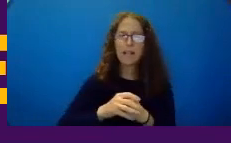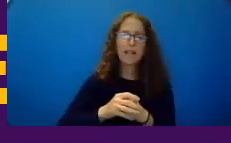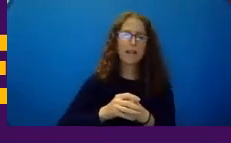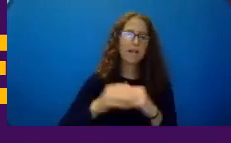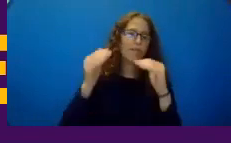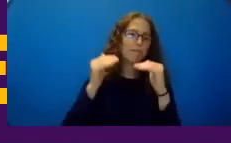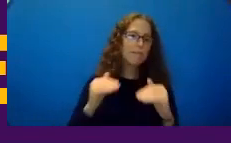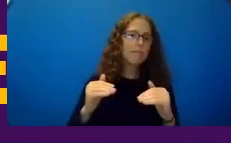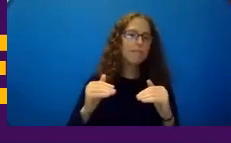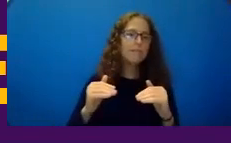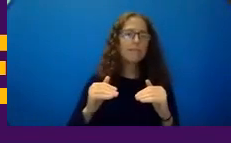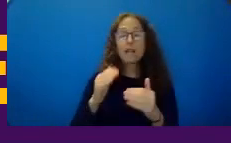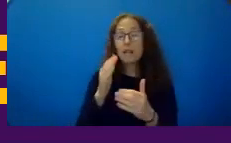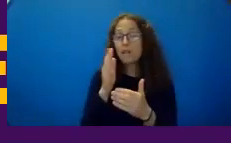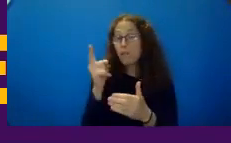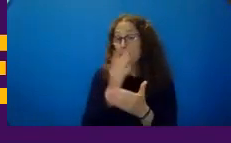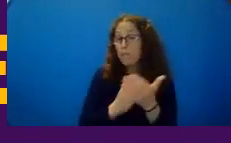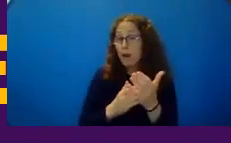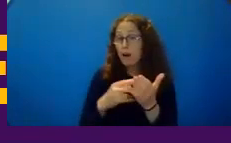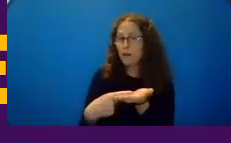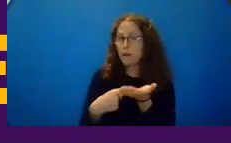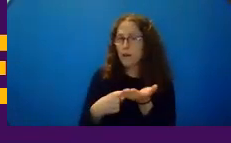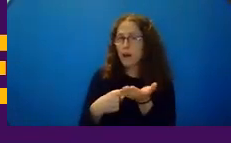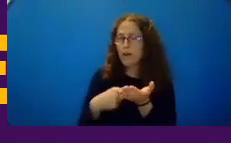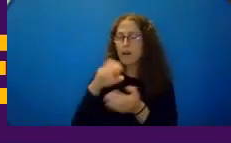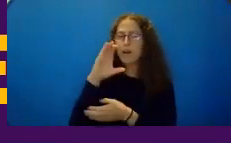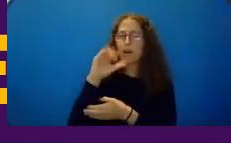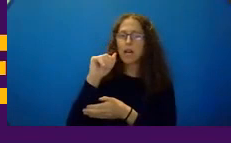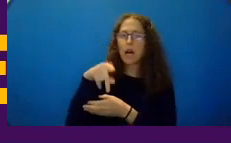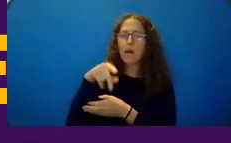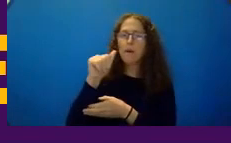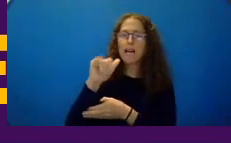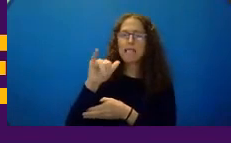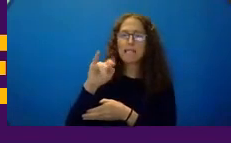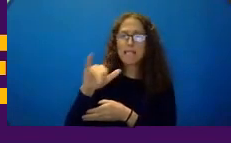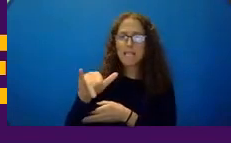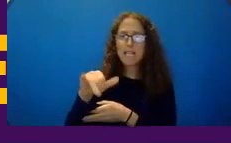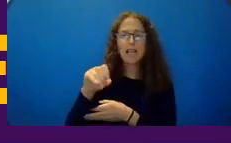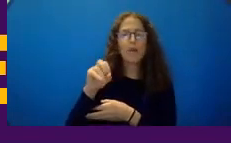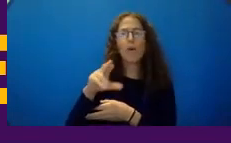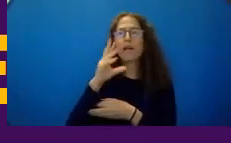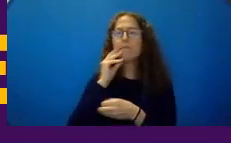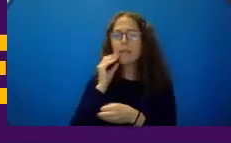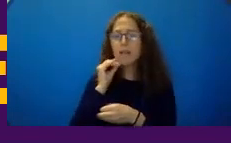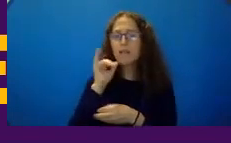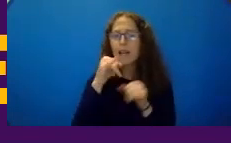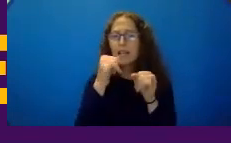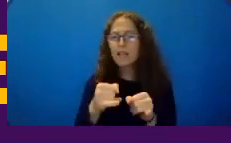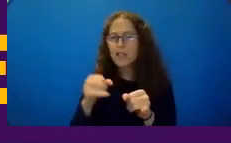THAT THE SURVEY OR ASSESSMENT IS DESIGNED TO TARGET. A DESCRIPTION OF THE PROGRAMMING OF THE ASSESSMENT